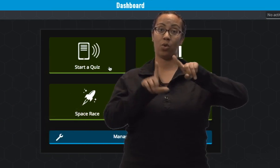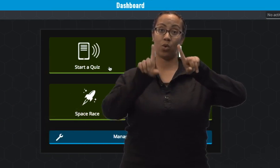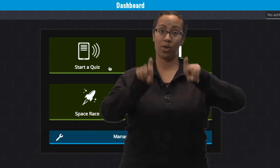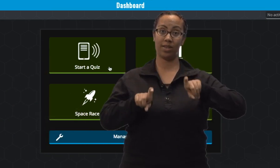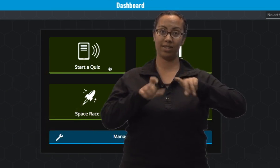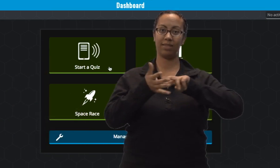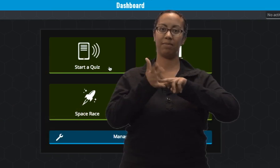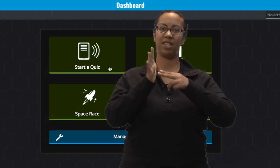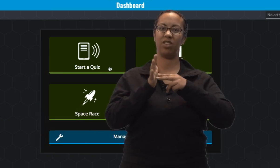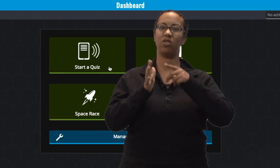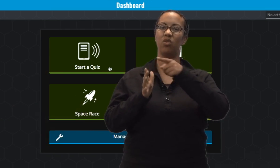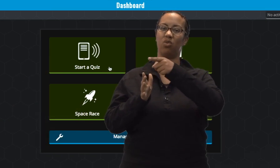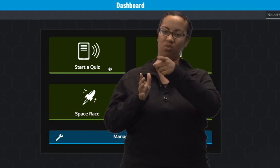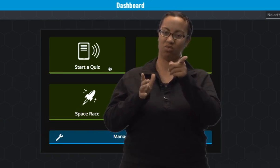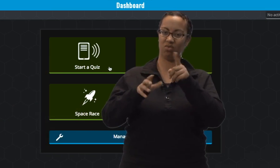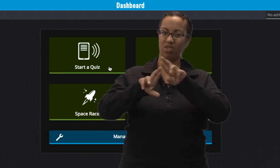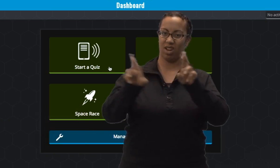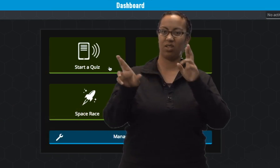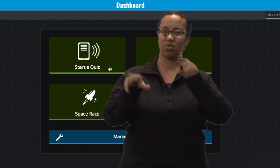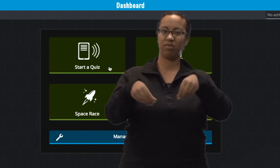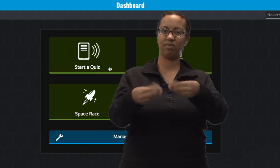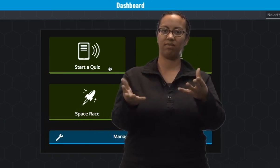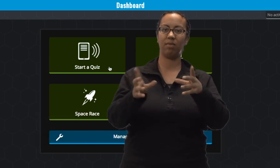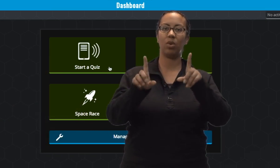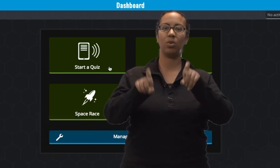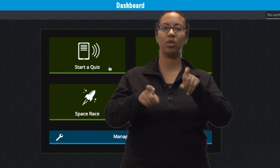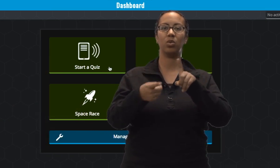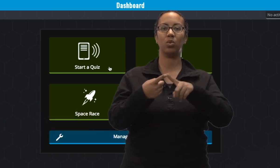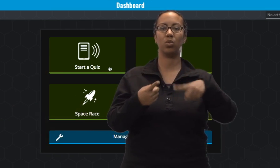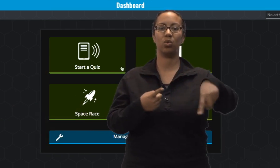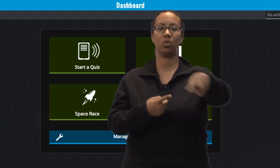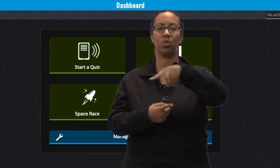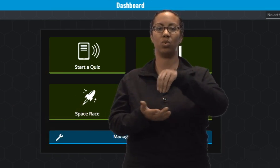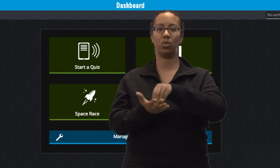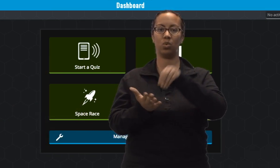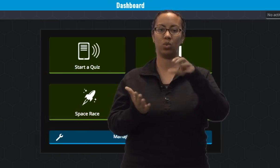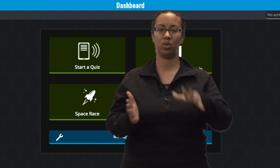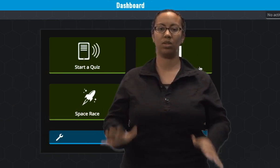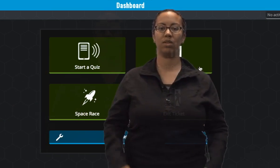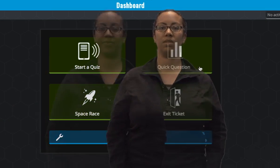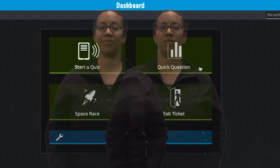Start a quiz means that you're ready to have students take a test.